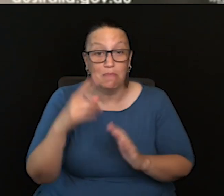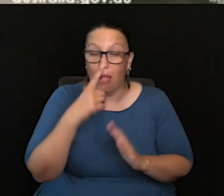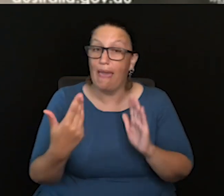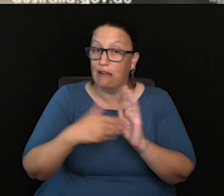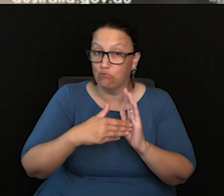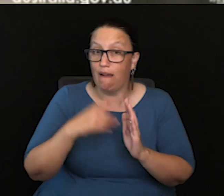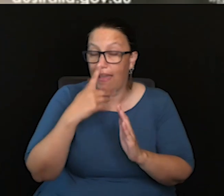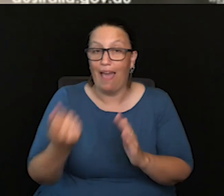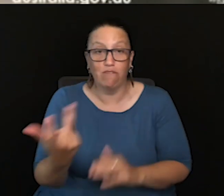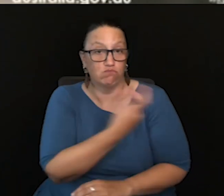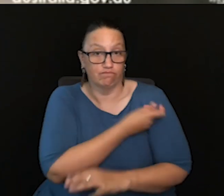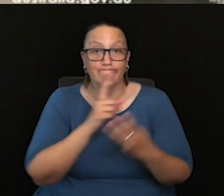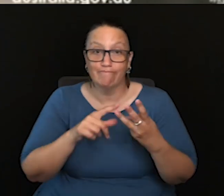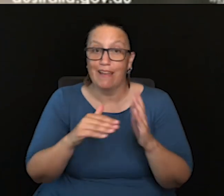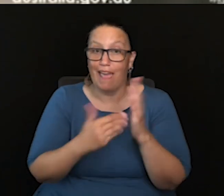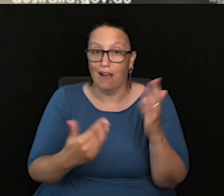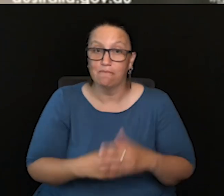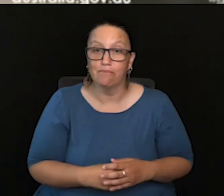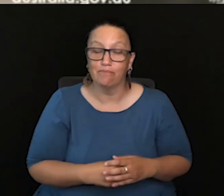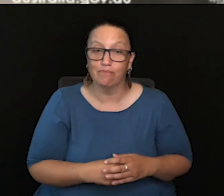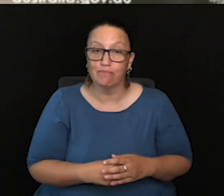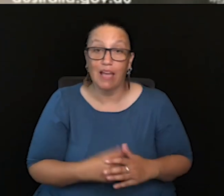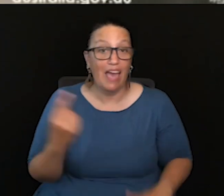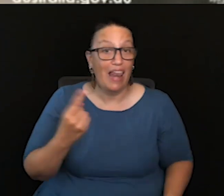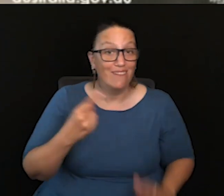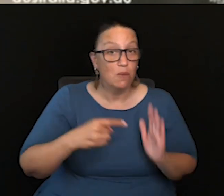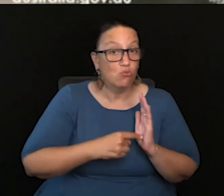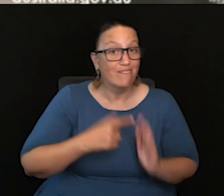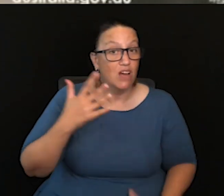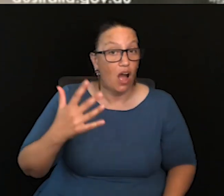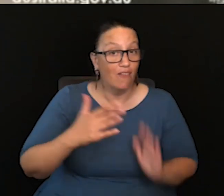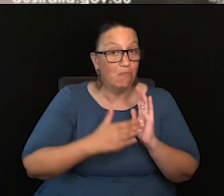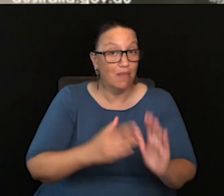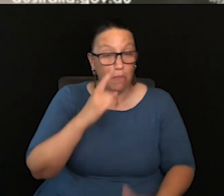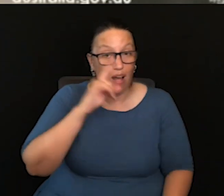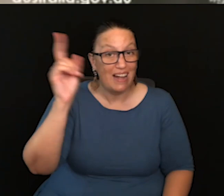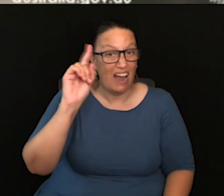We will go from approximately 11.5 million people who are eligible